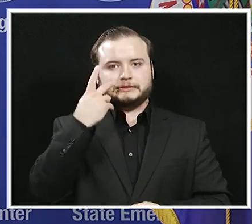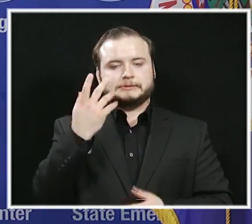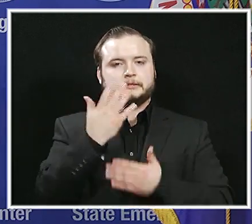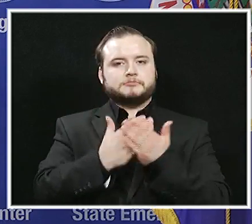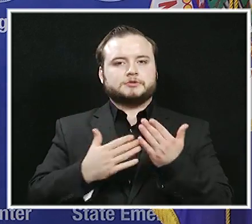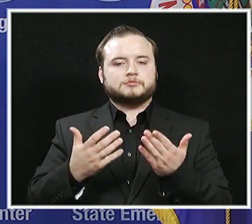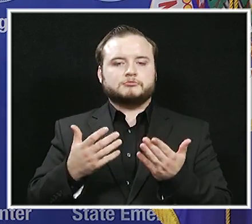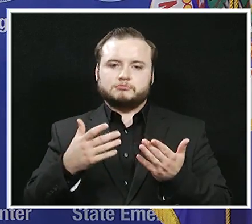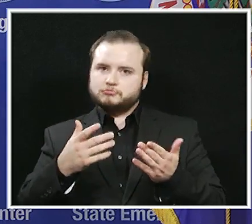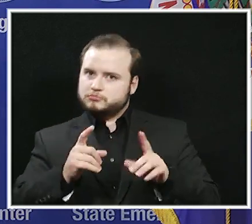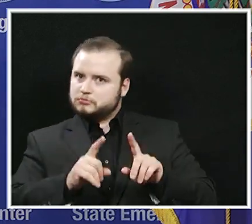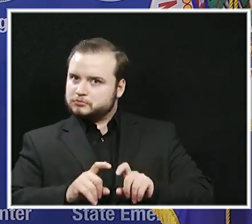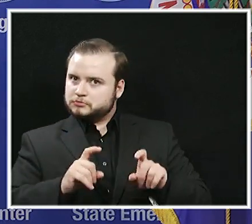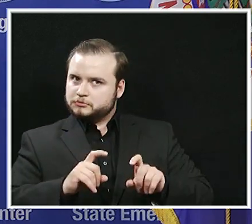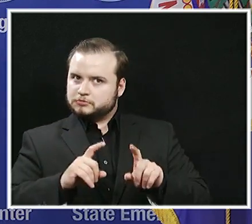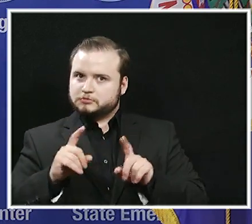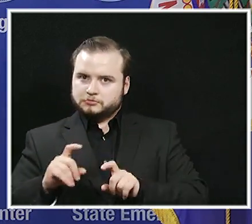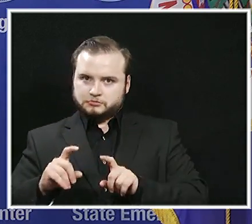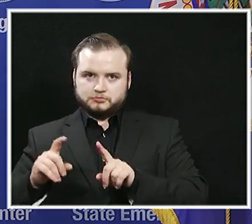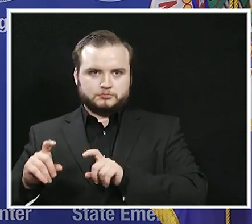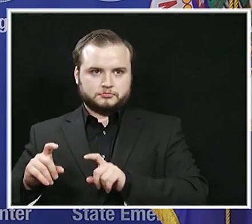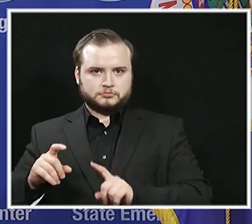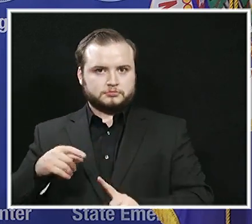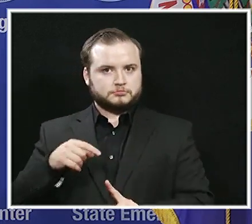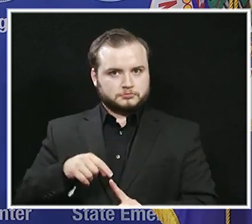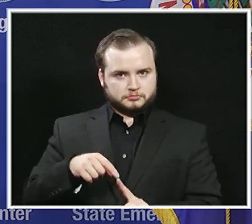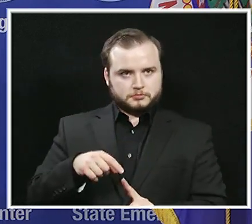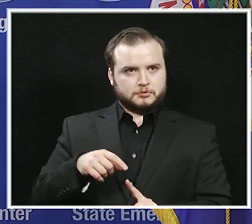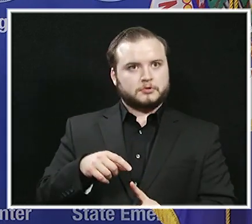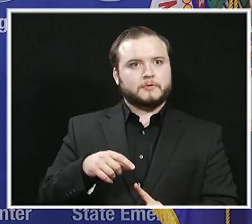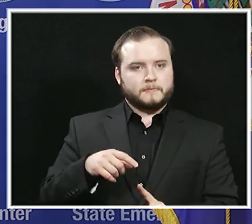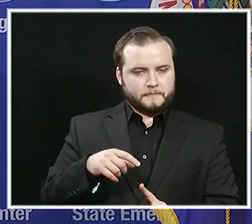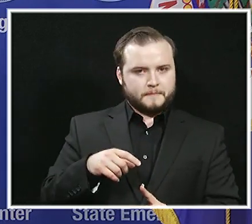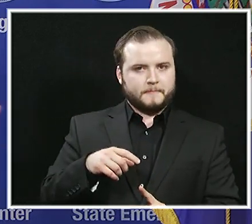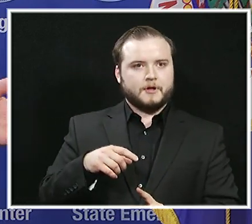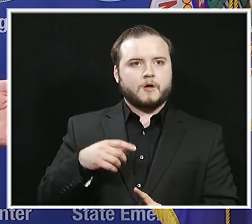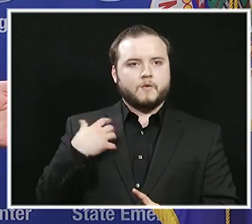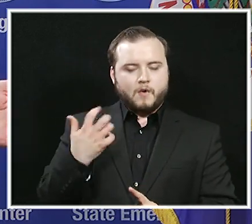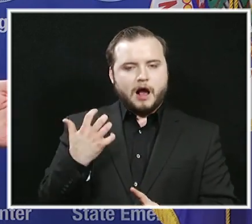they are making the experience very predictable is what they're saying and getting to see trial runs on that.